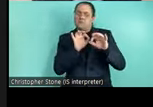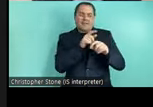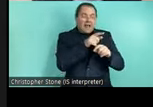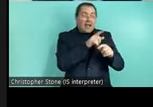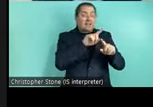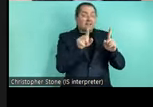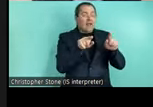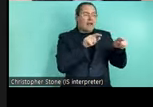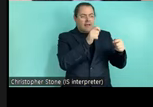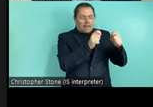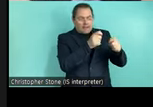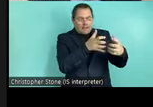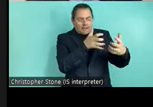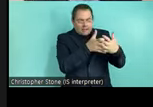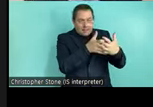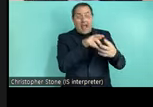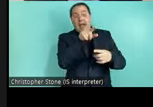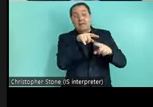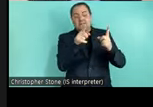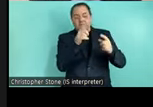is really reasonable enough for people to try.